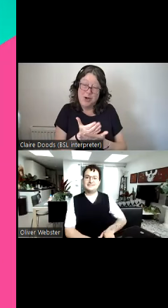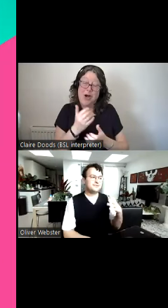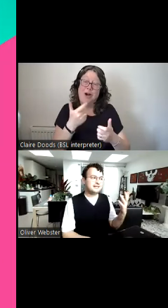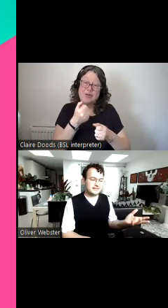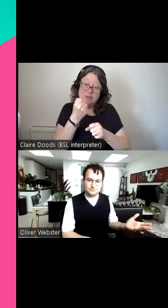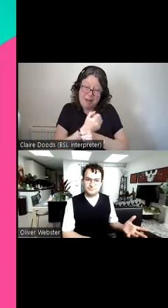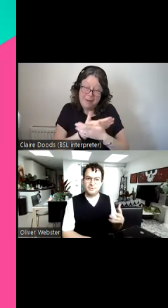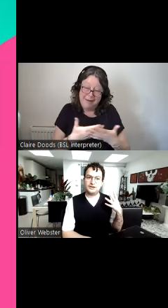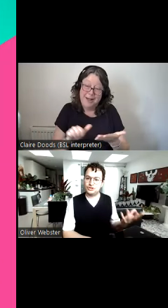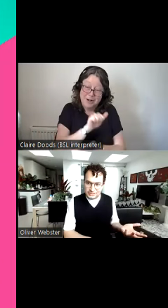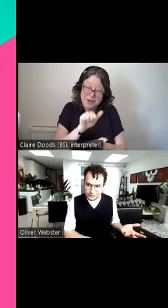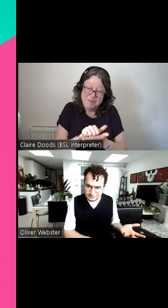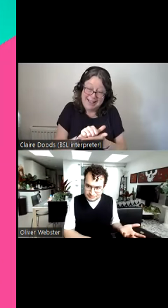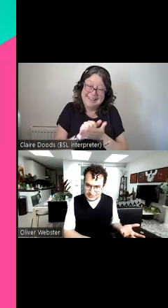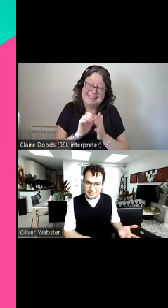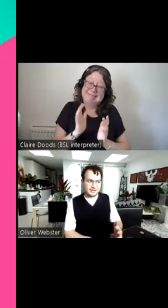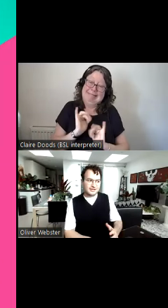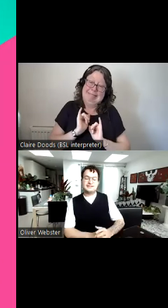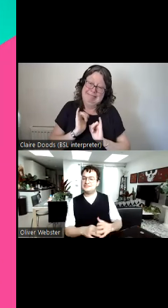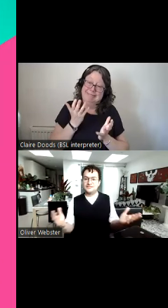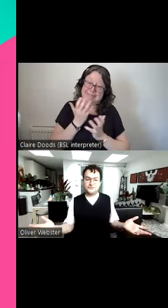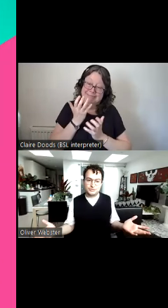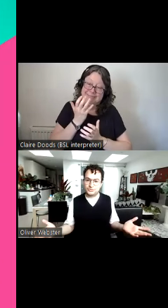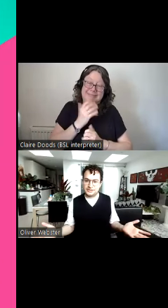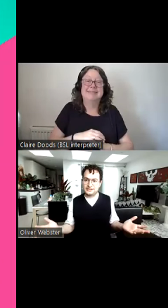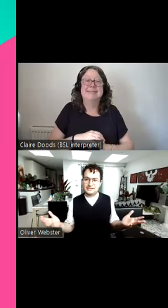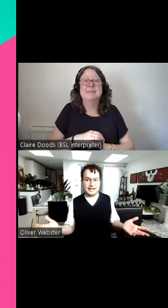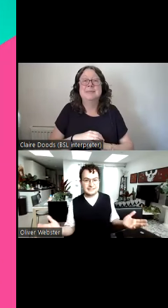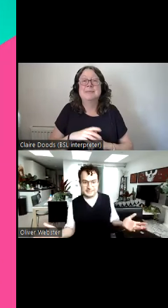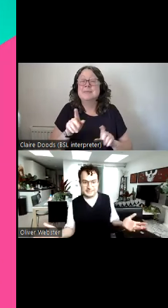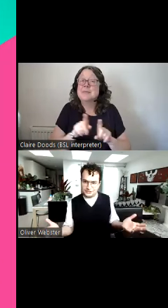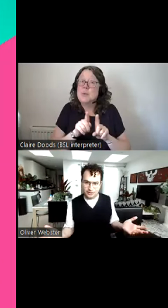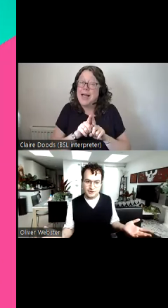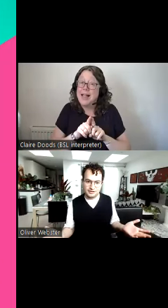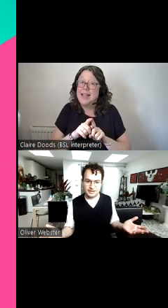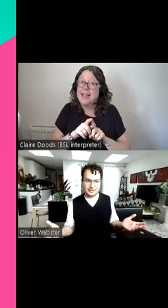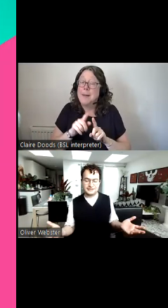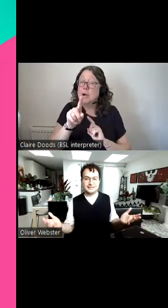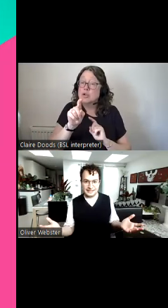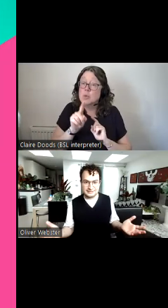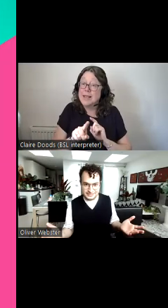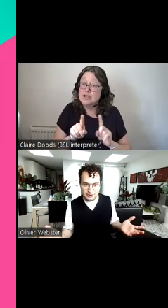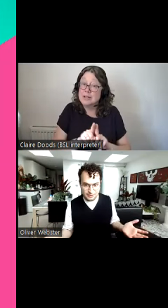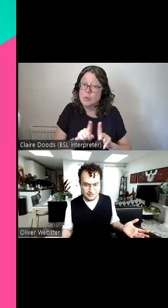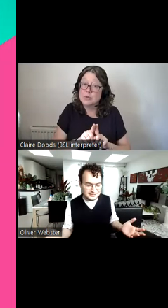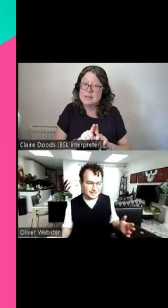Similarly, punctuation is the difference between let's eat, grandma and let's eat grandma.